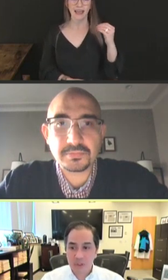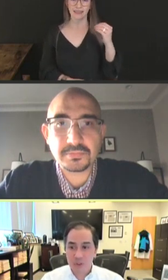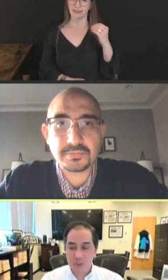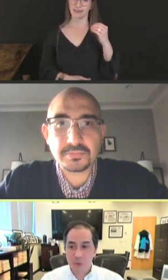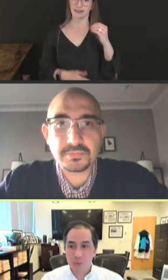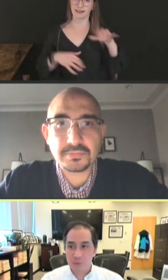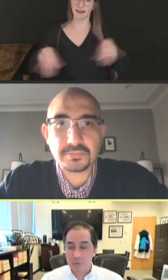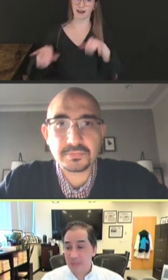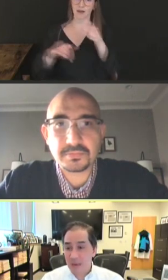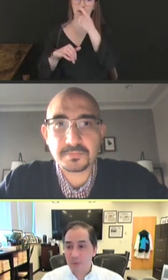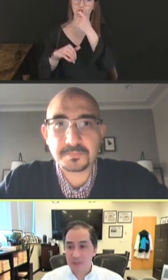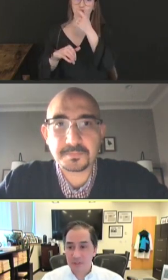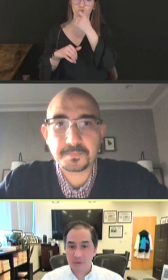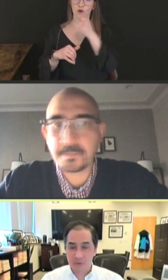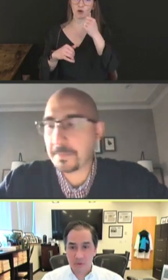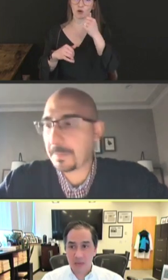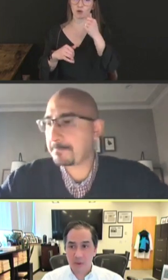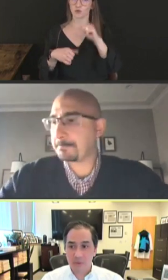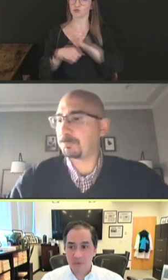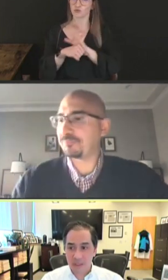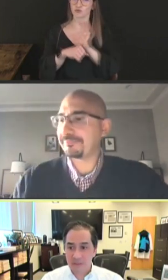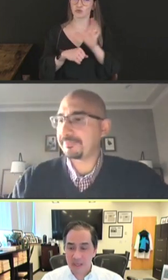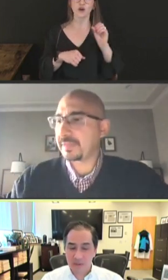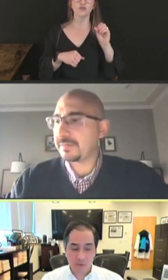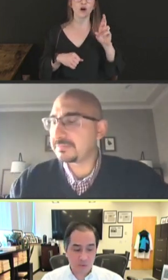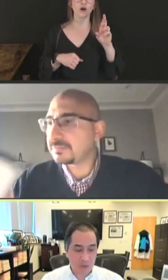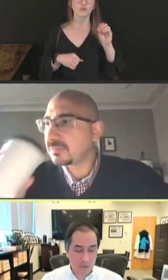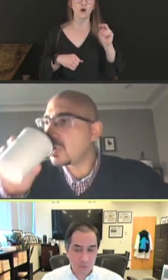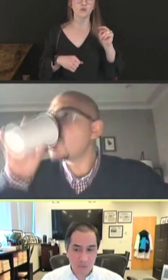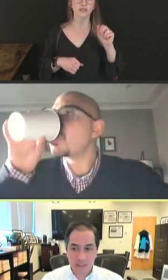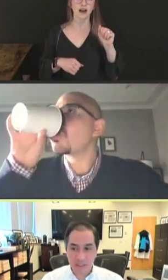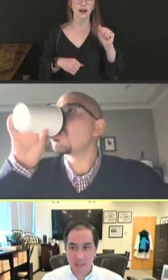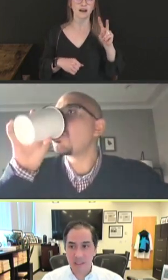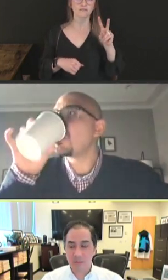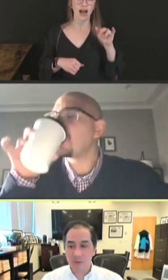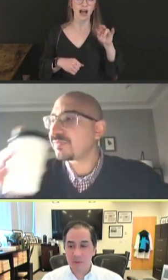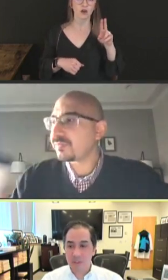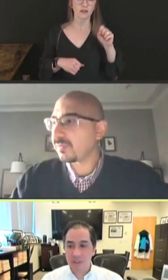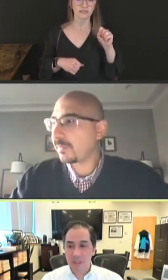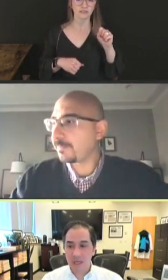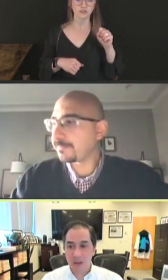So for that reason, I don't think that trying to raise T cell immunity to the